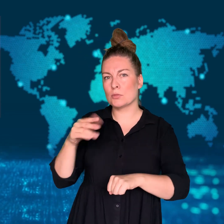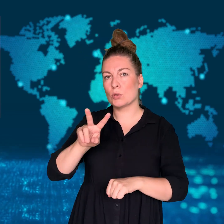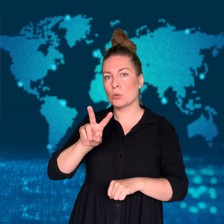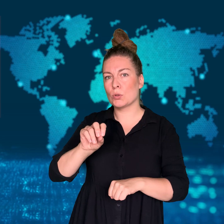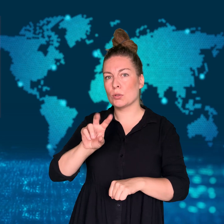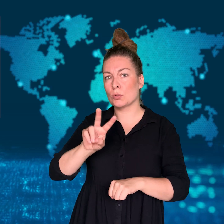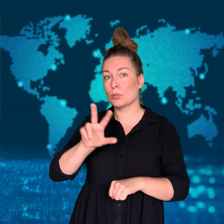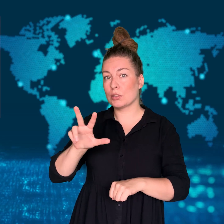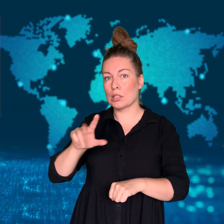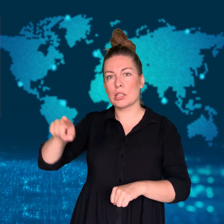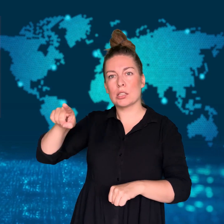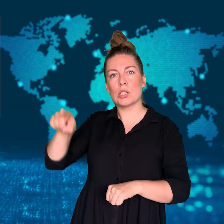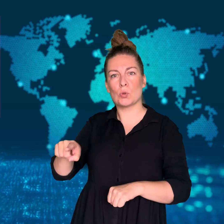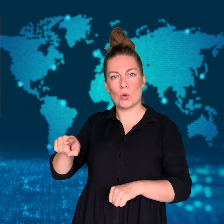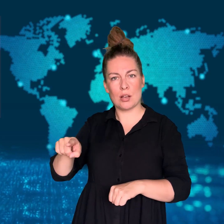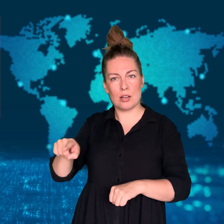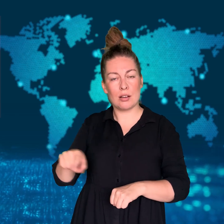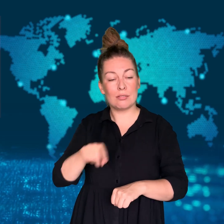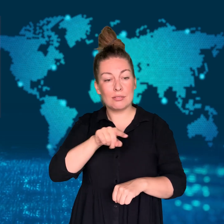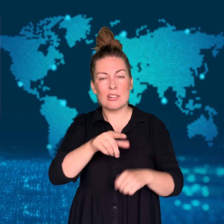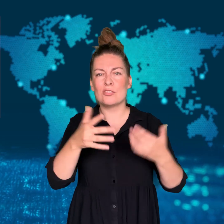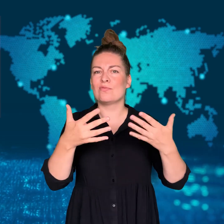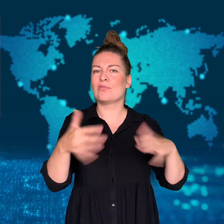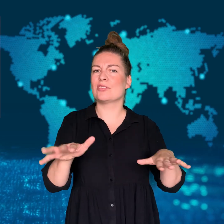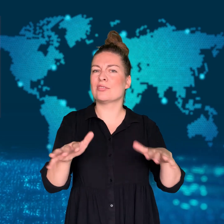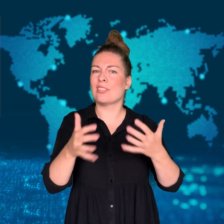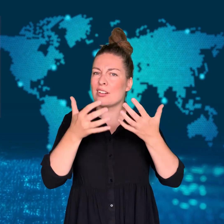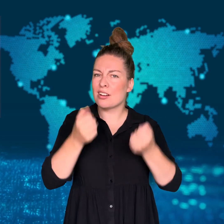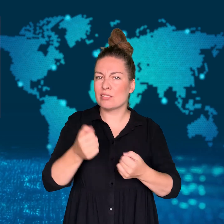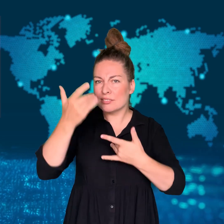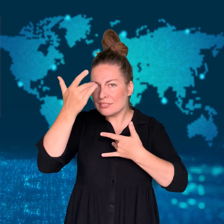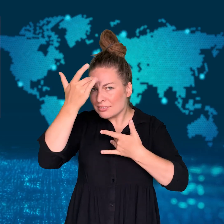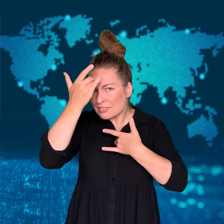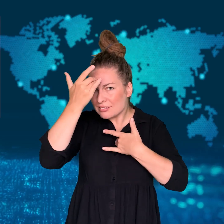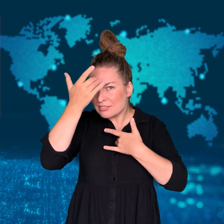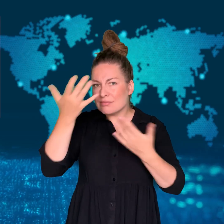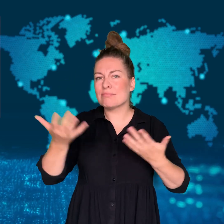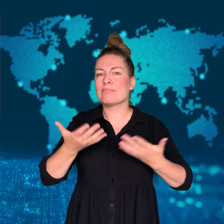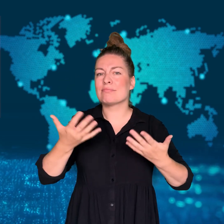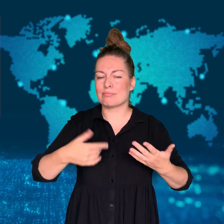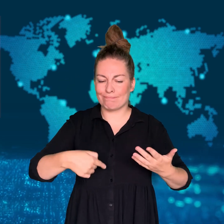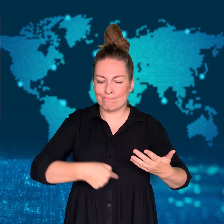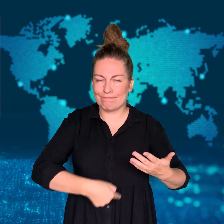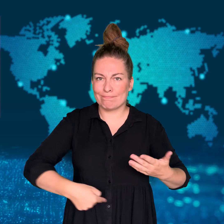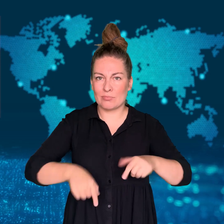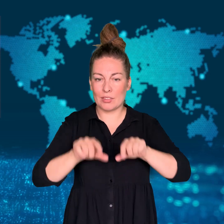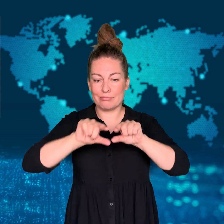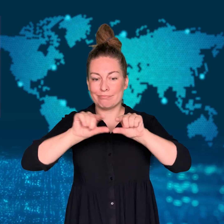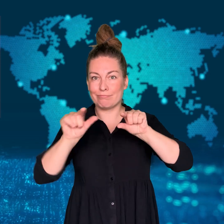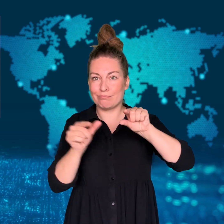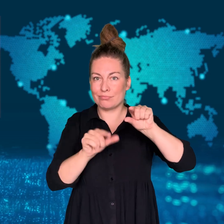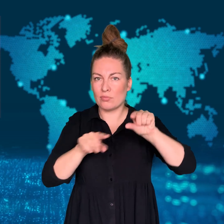He has been receiving medical treatment for colon cancer since